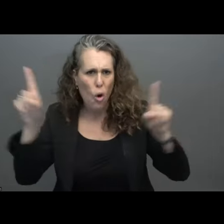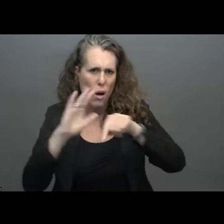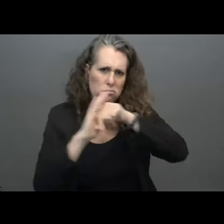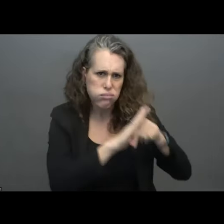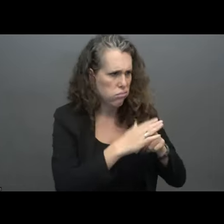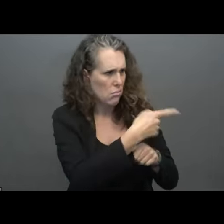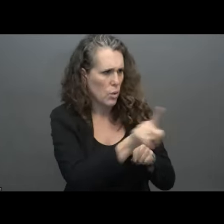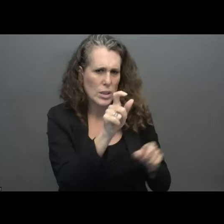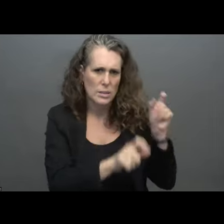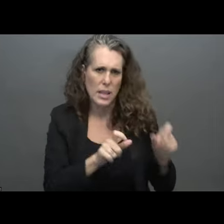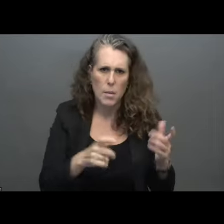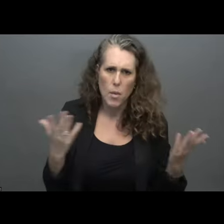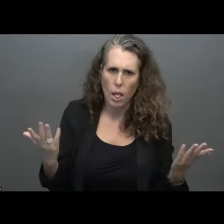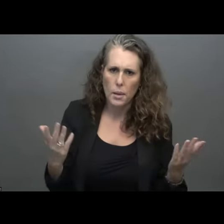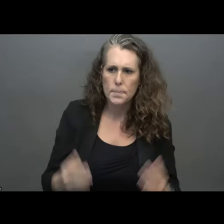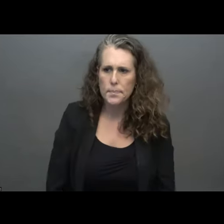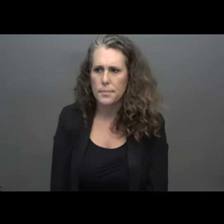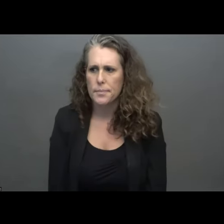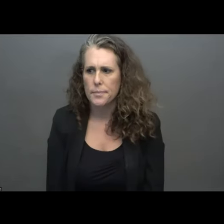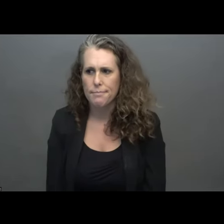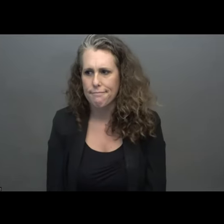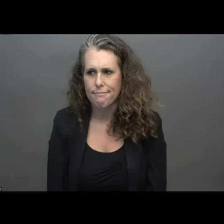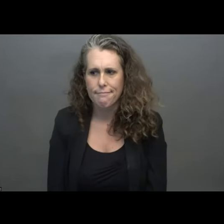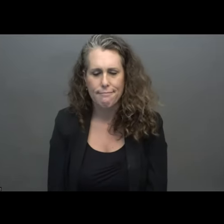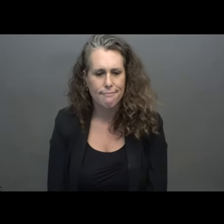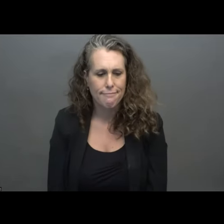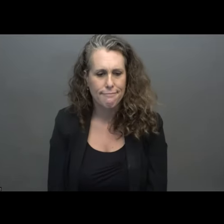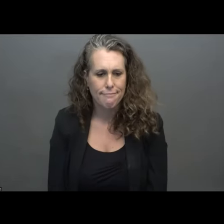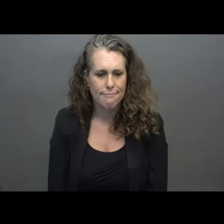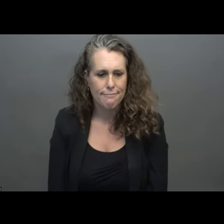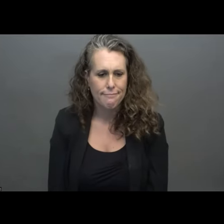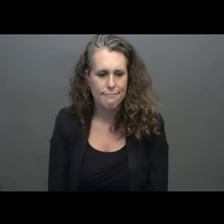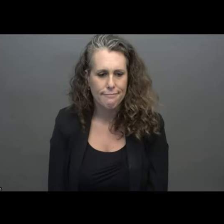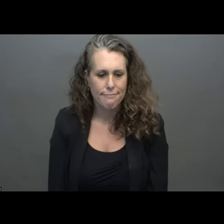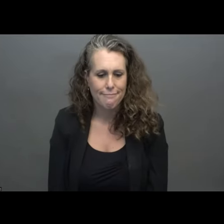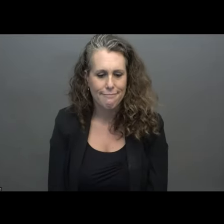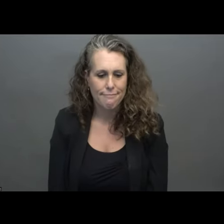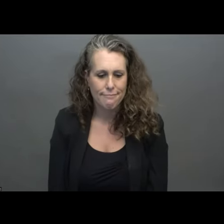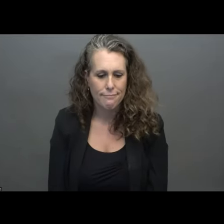16:13:44 a lot probably much done because I'm the person.